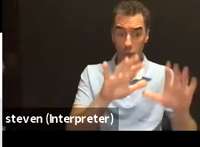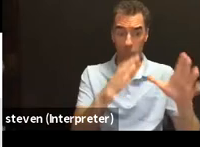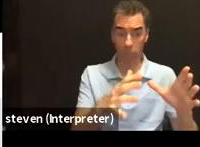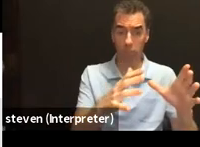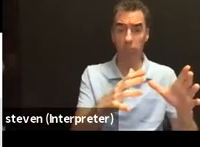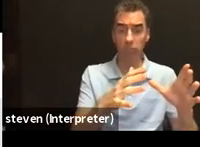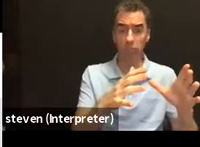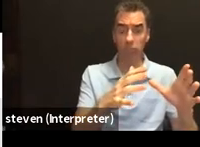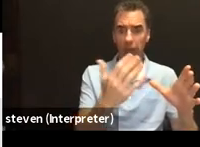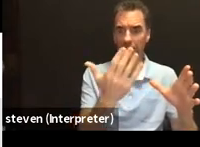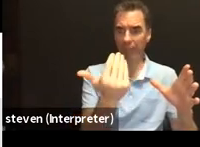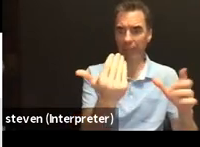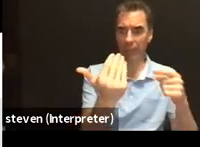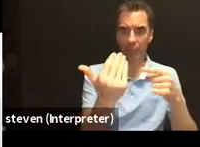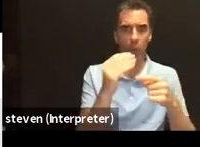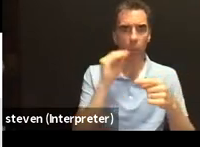maria.rodriguez: Homelessness but they were actually in an emergency shelter.